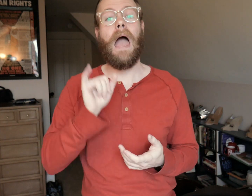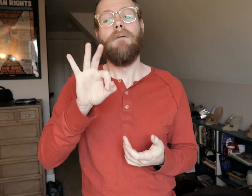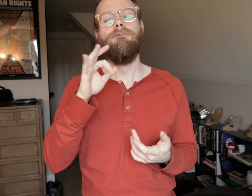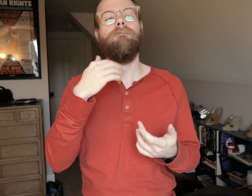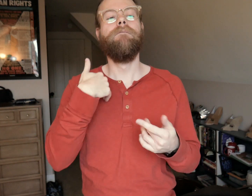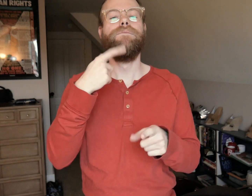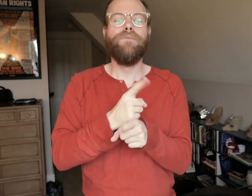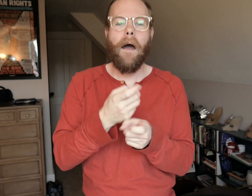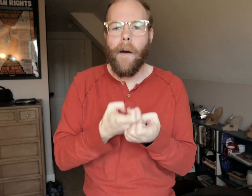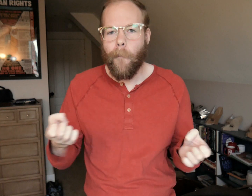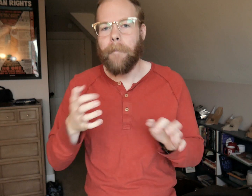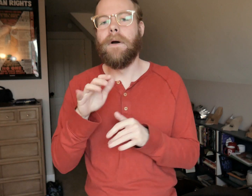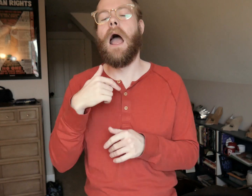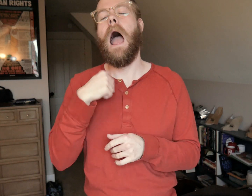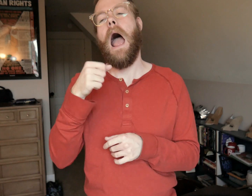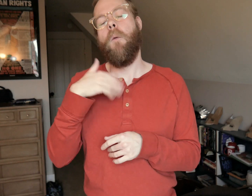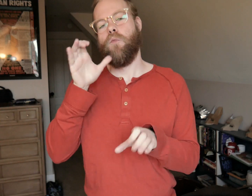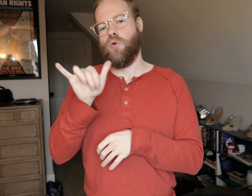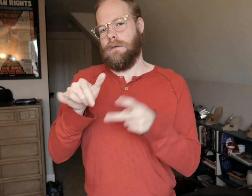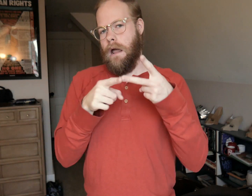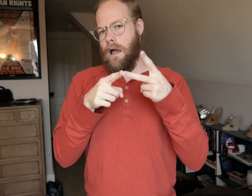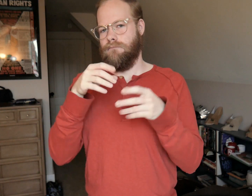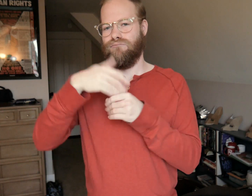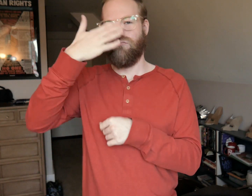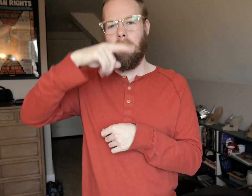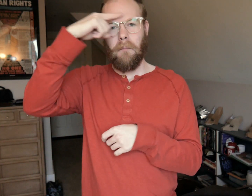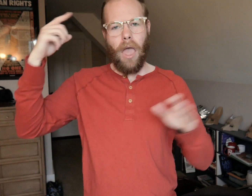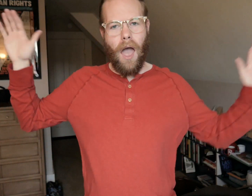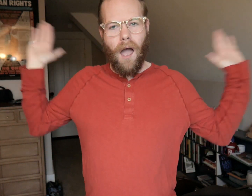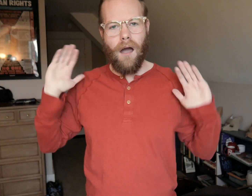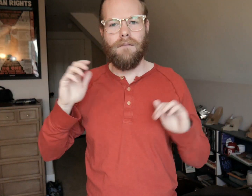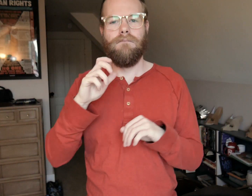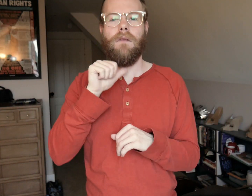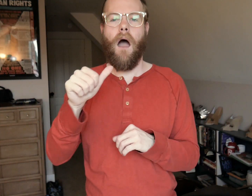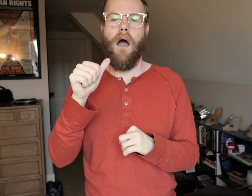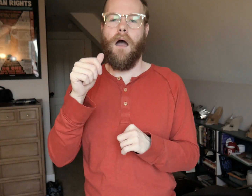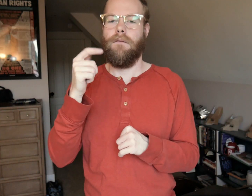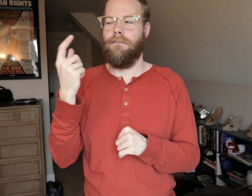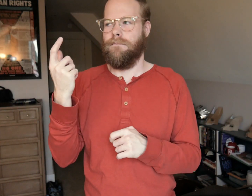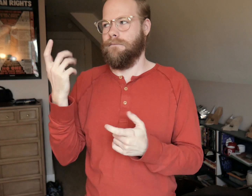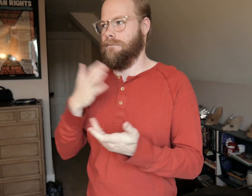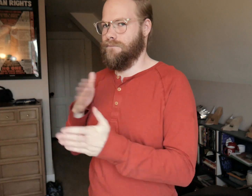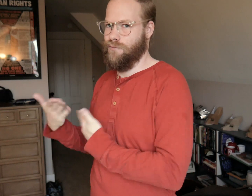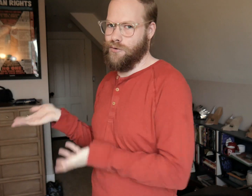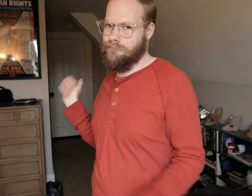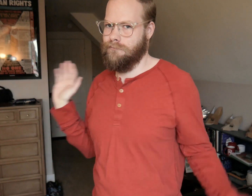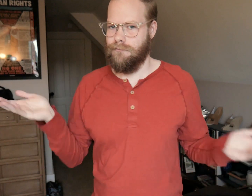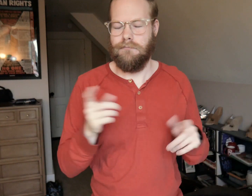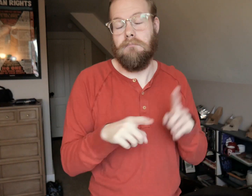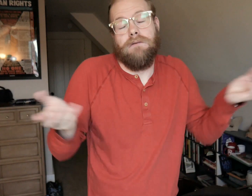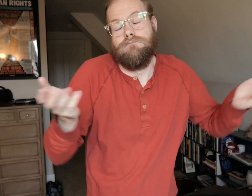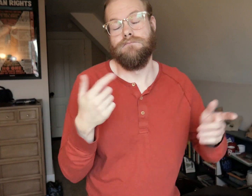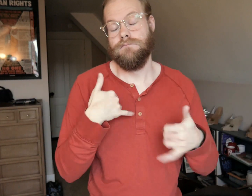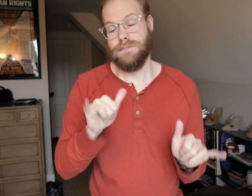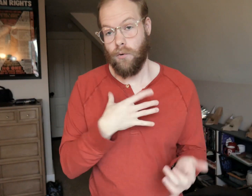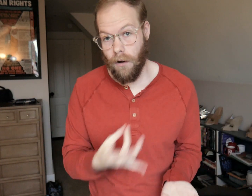If I had the equipment, I would have done it in front of a black background, rather than my room but *shrug* I still like it.